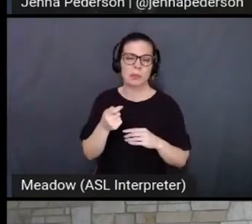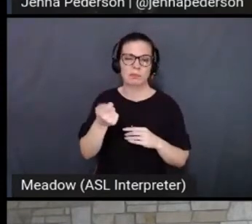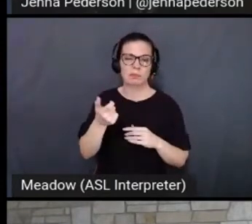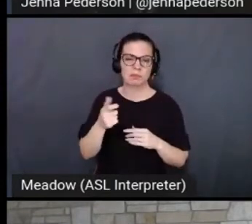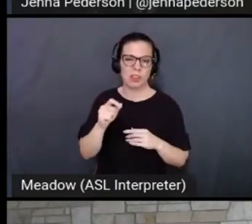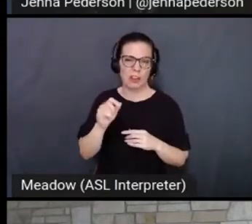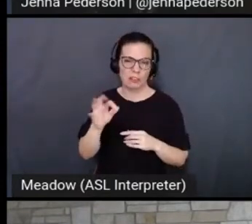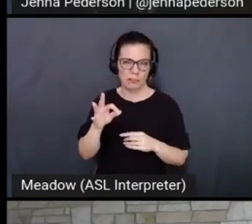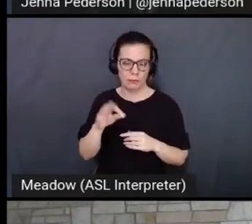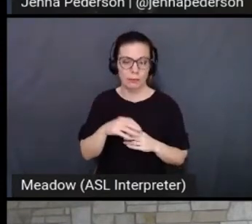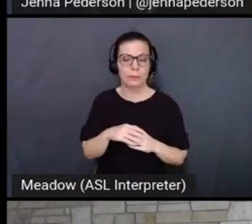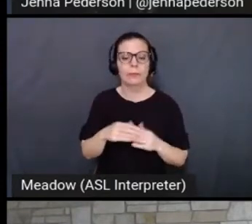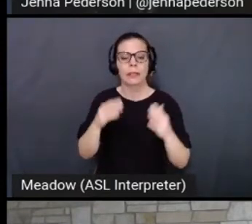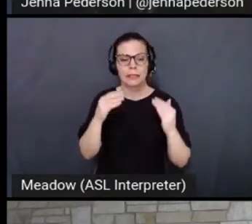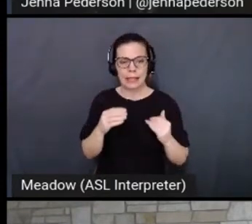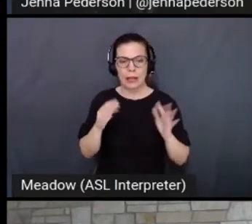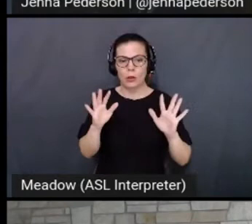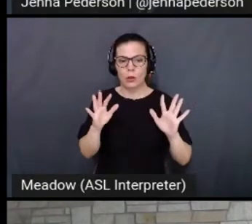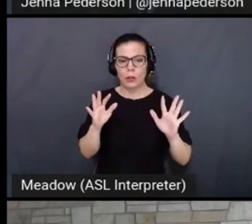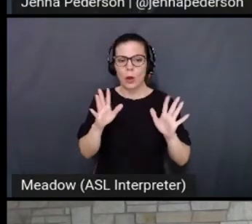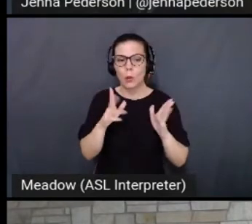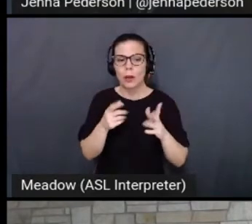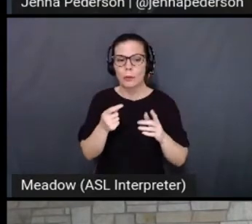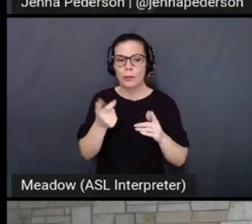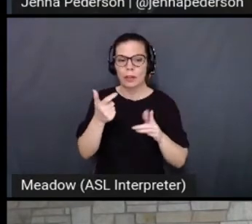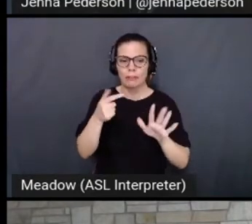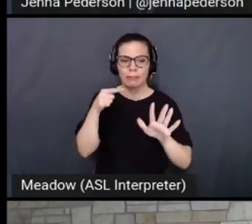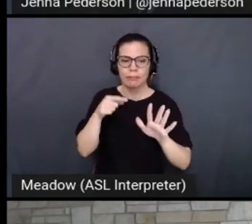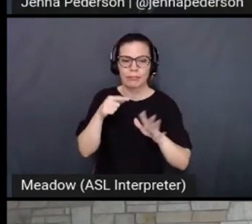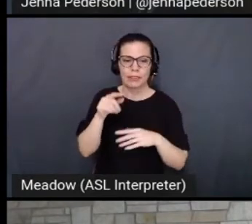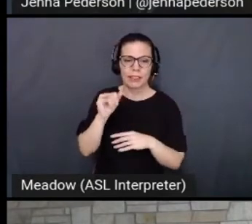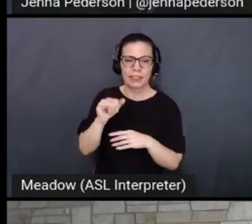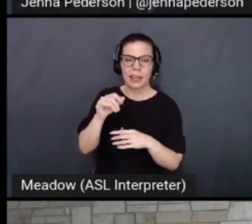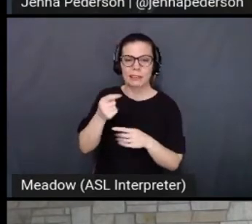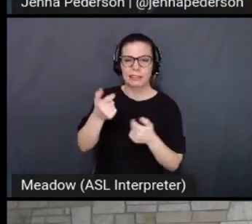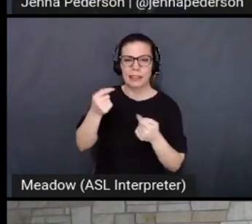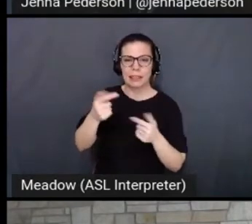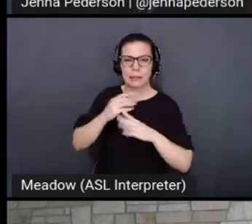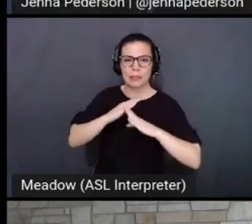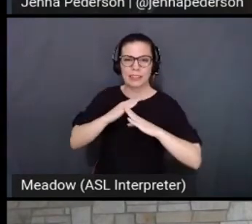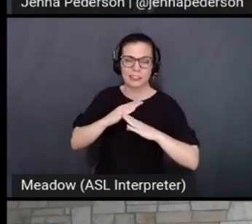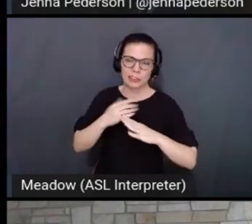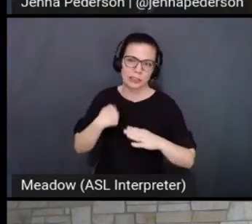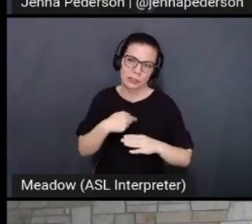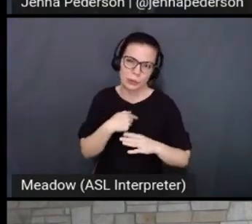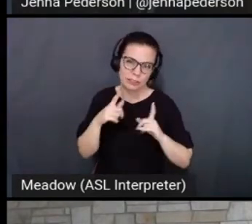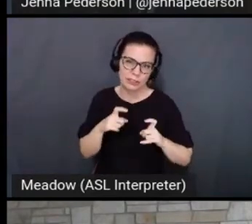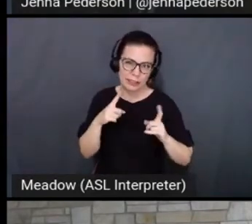And now finally and I'm gonna remove delete protection 'cause again, we're just using this. Now I'm gonna click create database